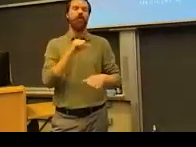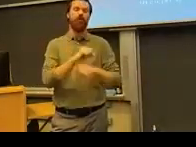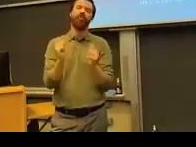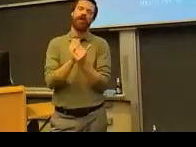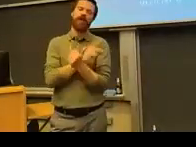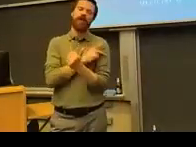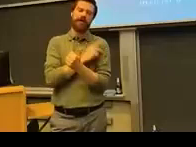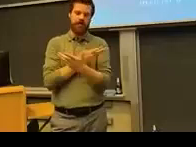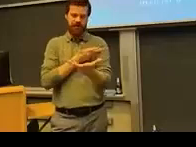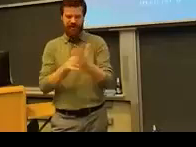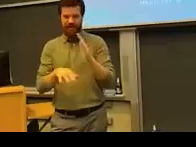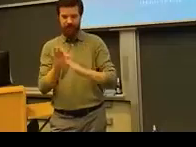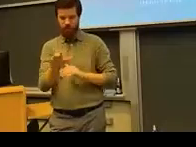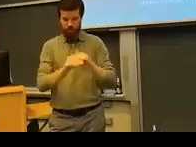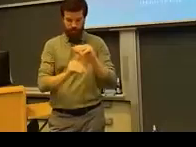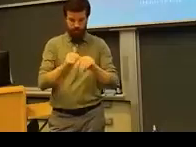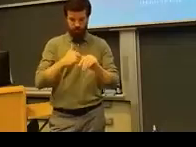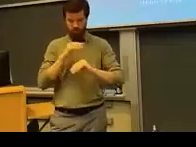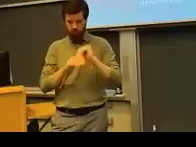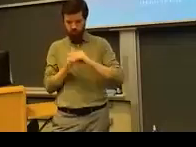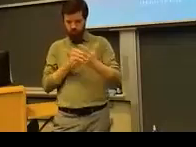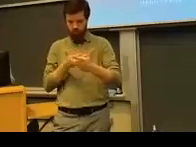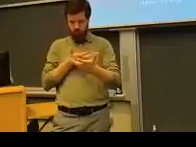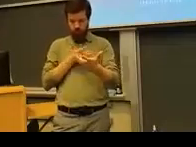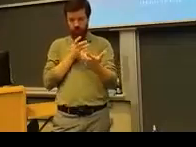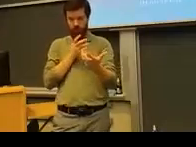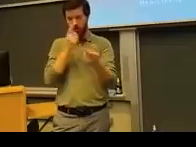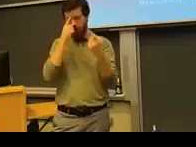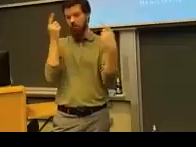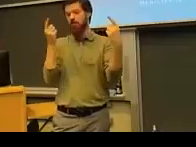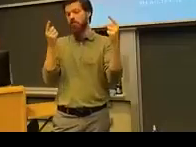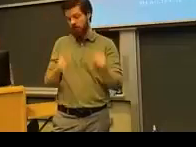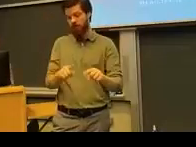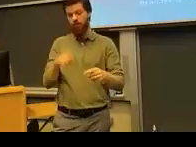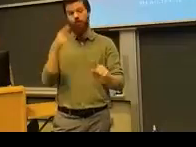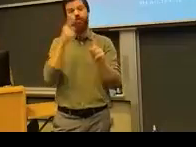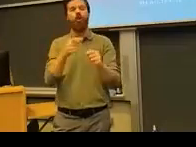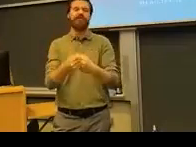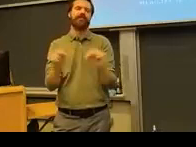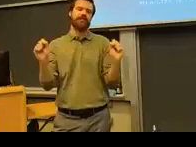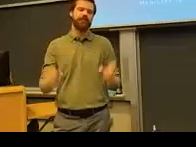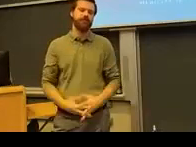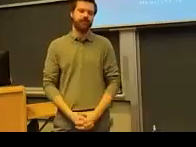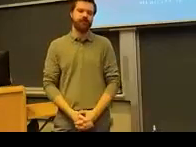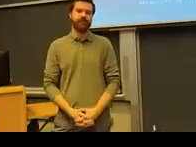we're both comfortable um and just keeping them safe ultimately uh advocacy is another